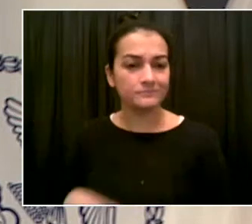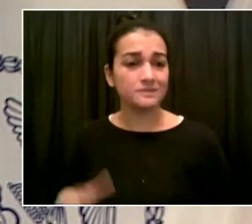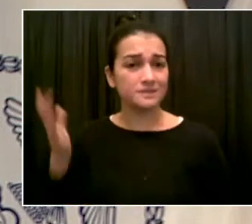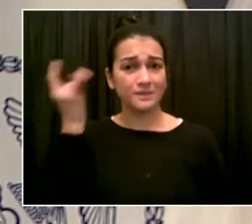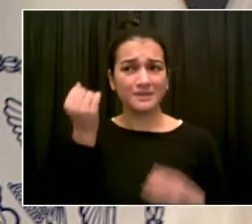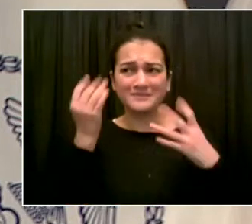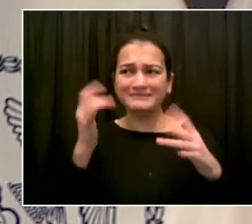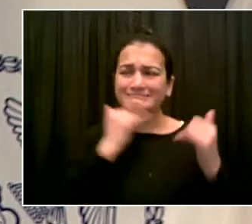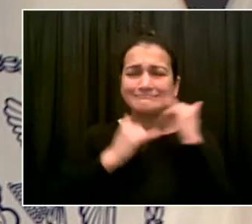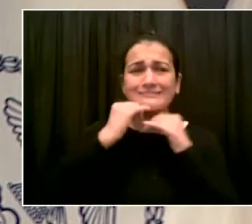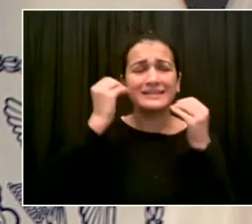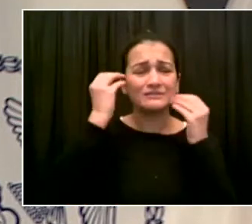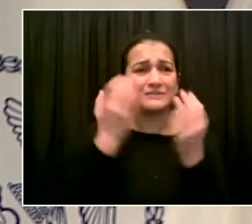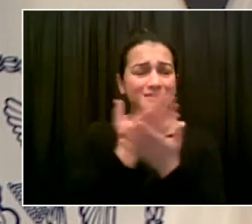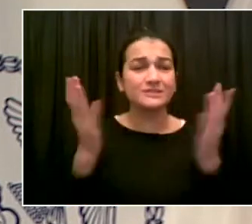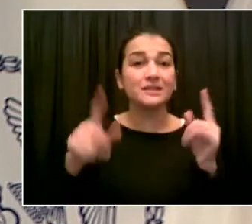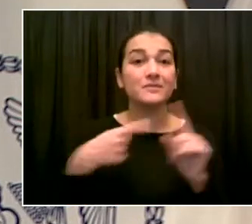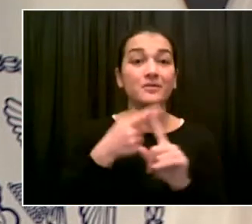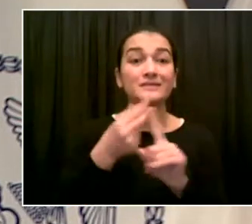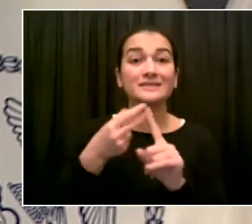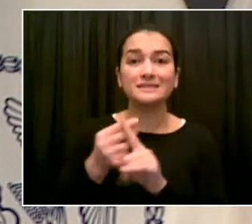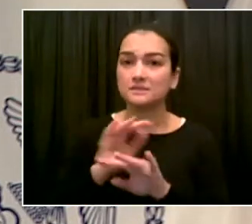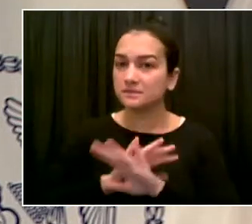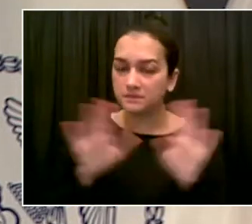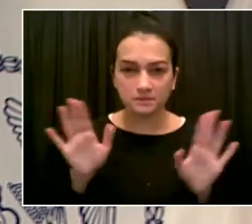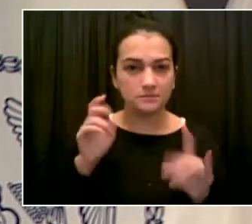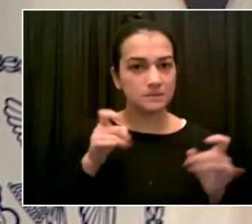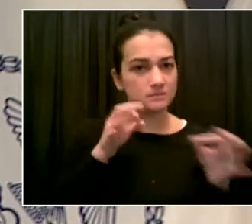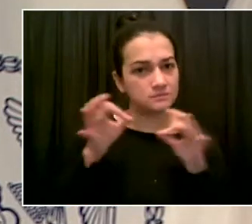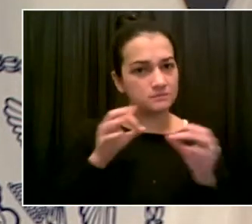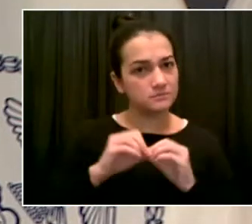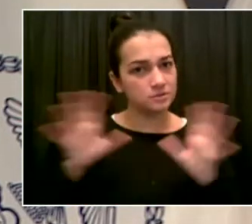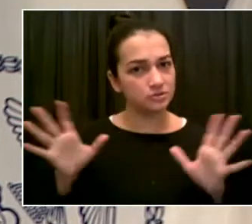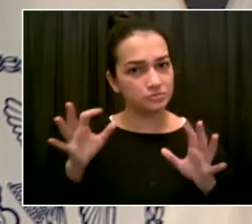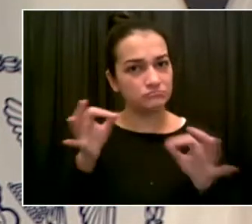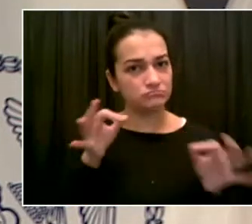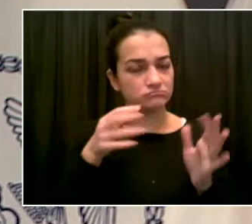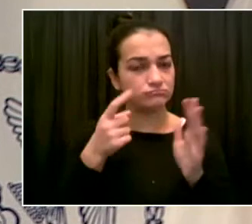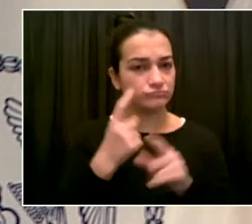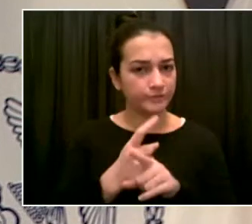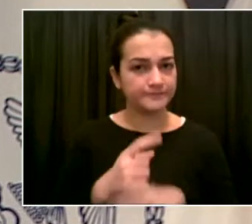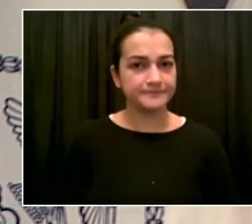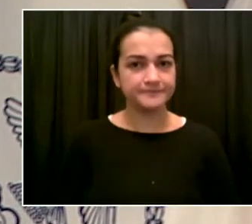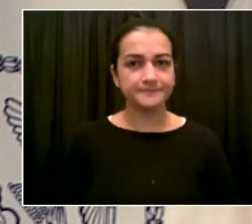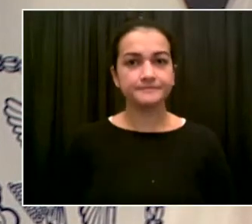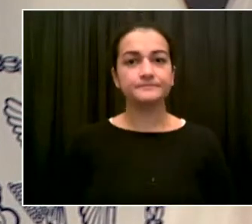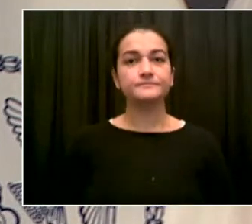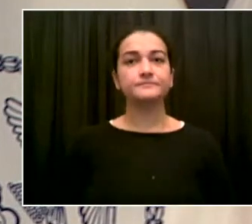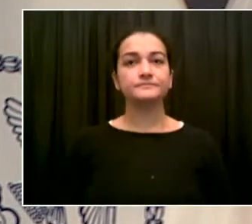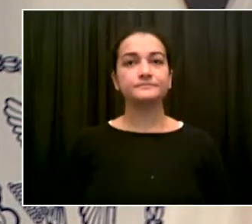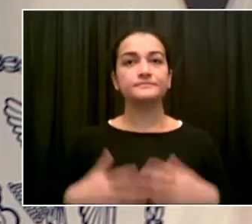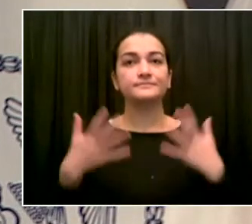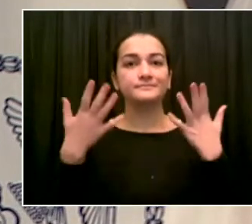WHO HAS SEEN US THROUGH THE CRISIS. EACH OF THEM IS GOING TO SPEAK